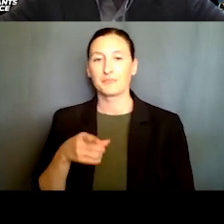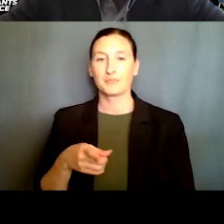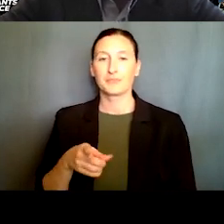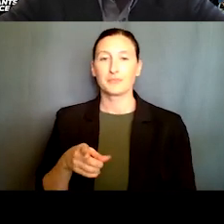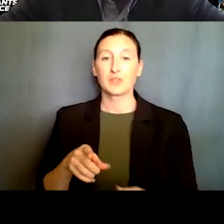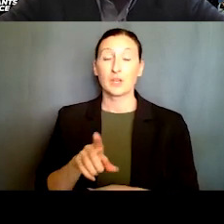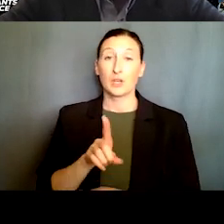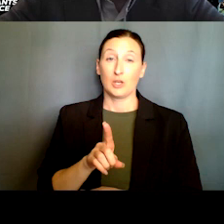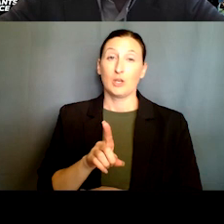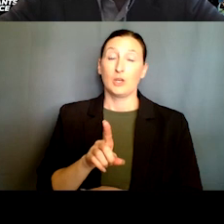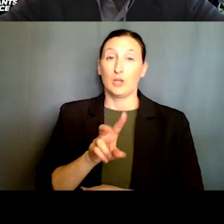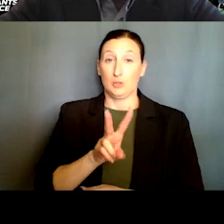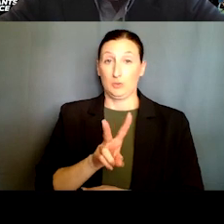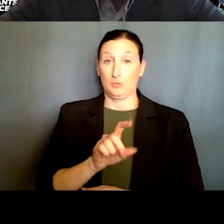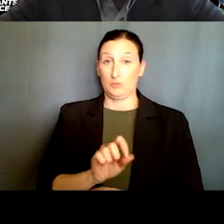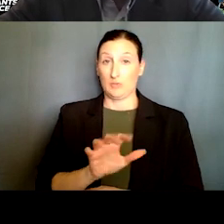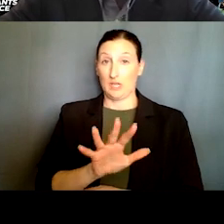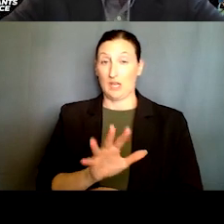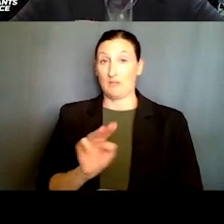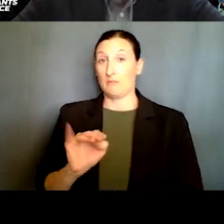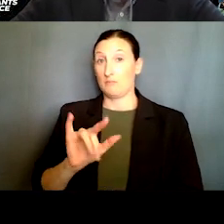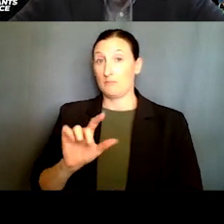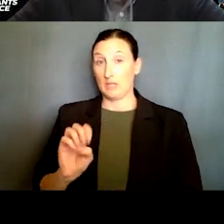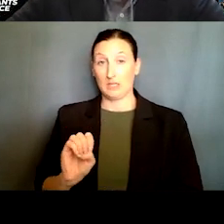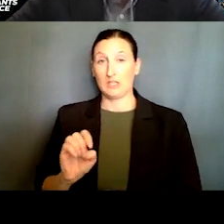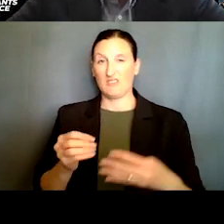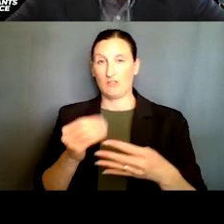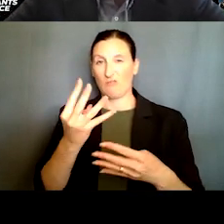spread over four years and there's at least three PIs,